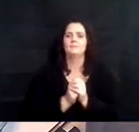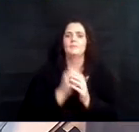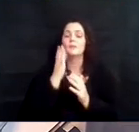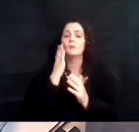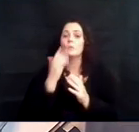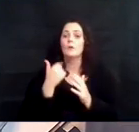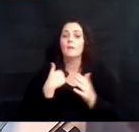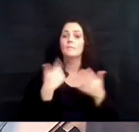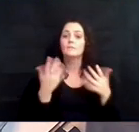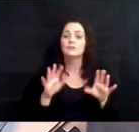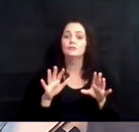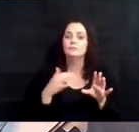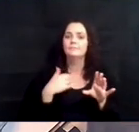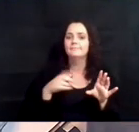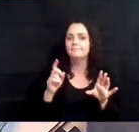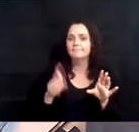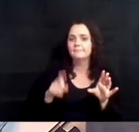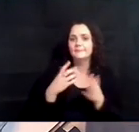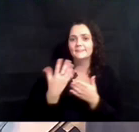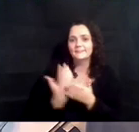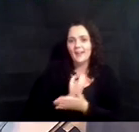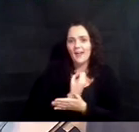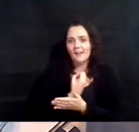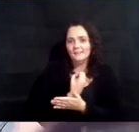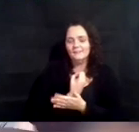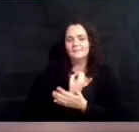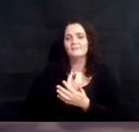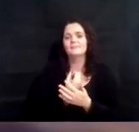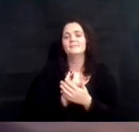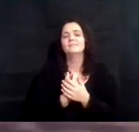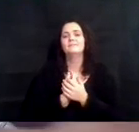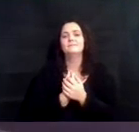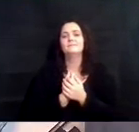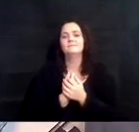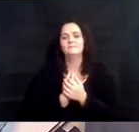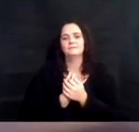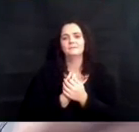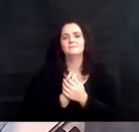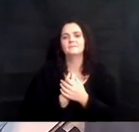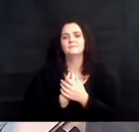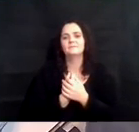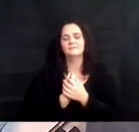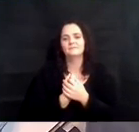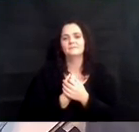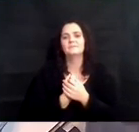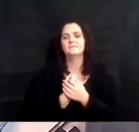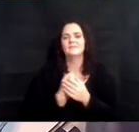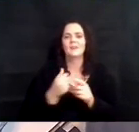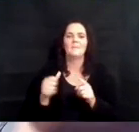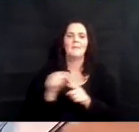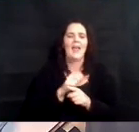I could pause it, go back out into my now increasing catalog of small motion